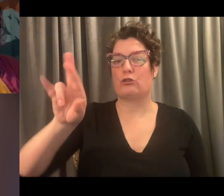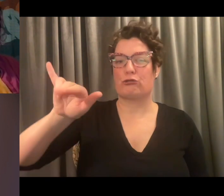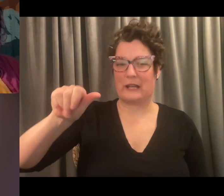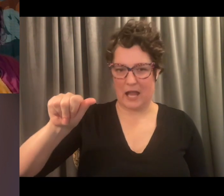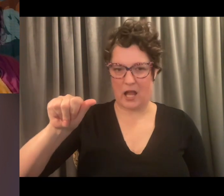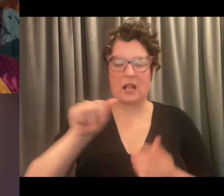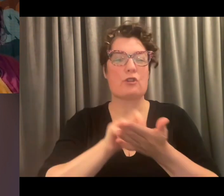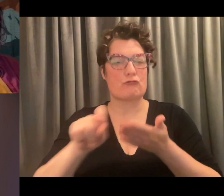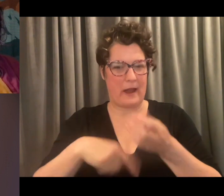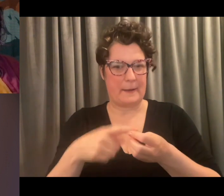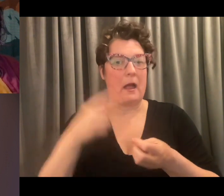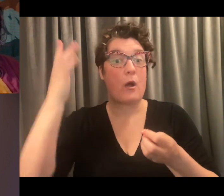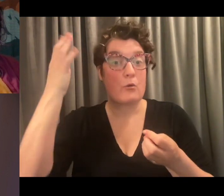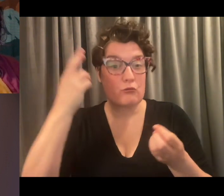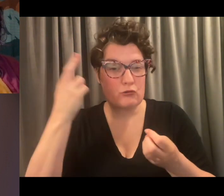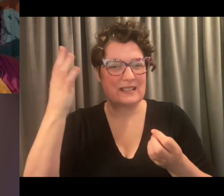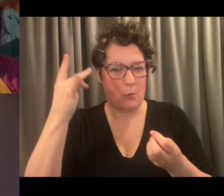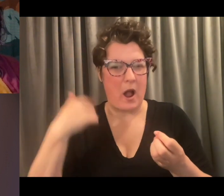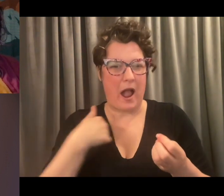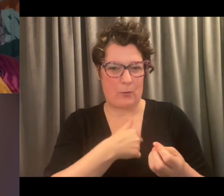on Shavuot and like he references.